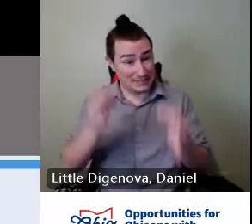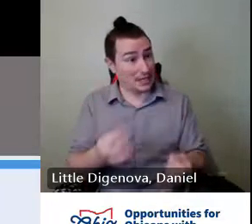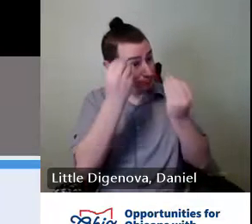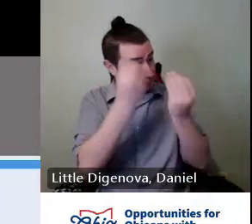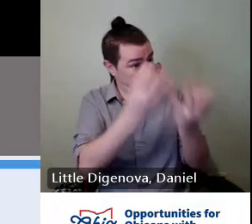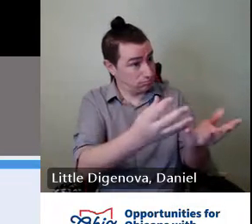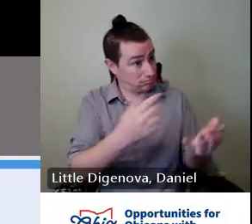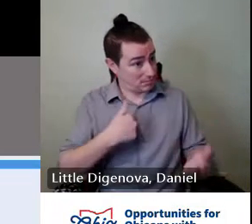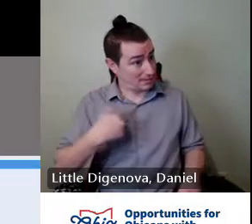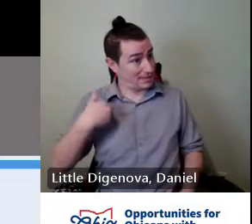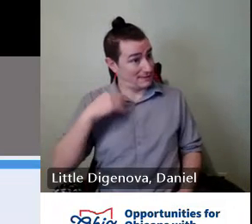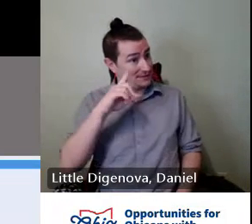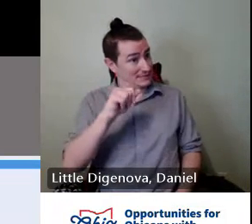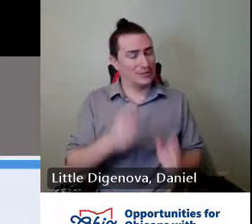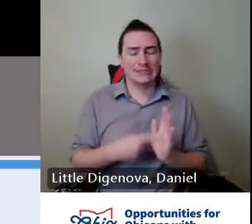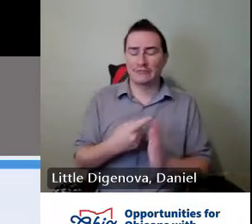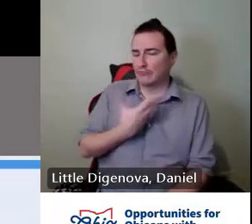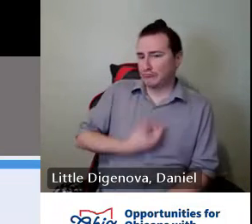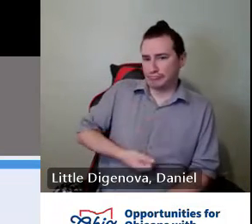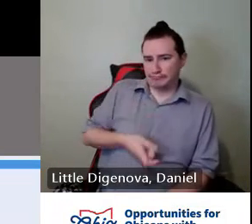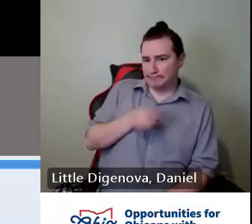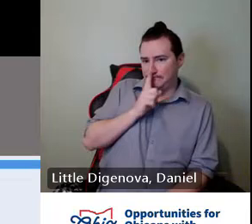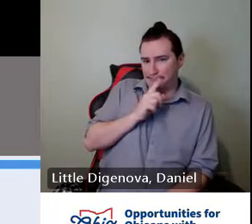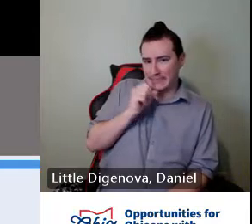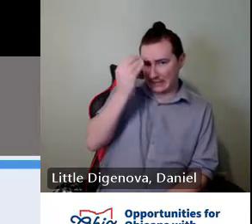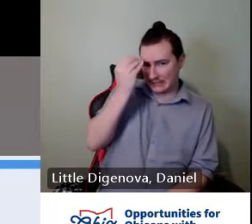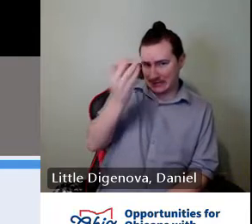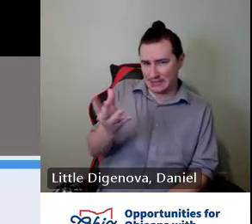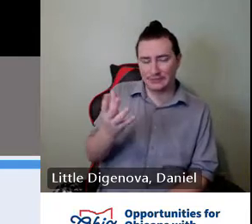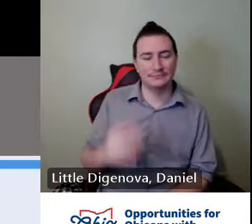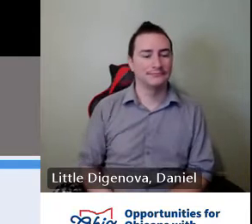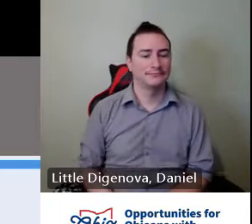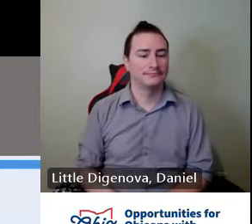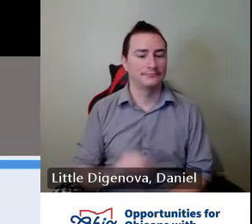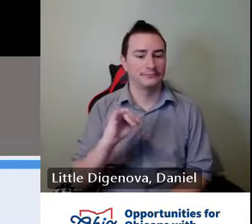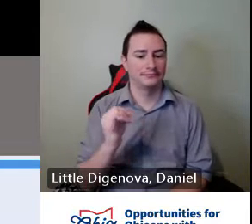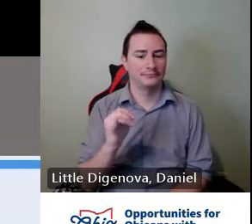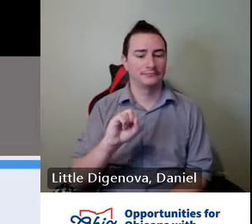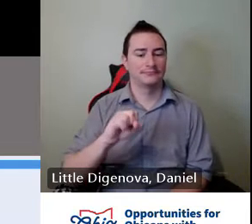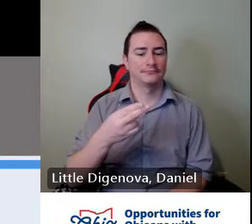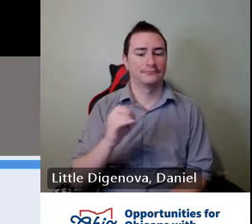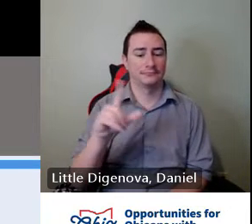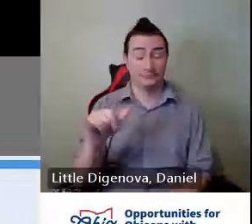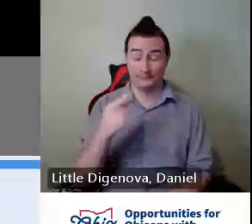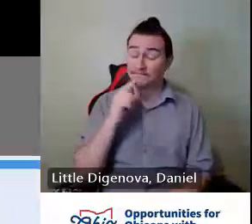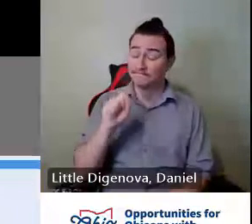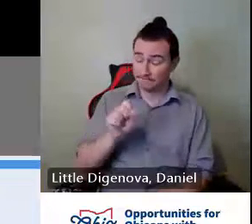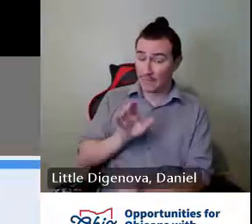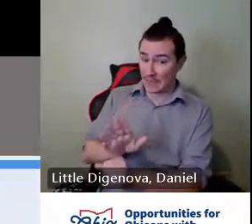Shelly: There are, as you've noted, this is a personal choice and can be a difficult one for the employee to make.